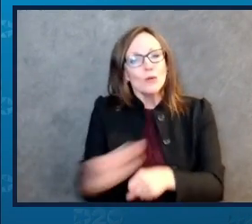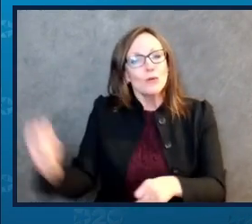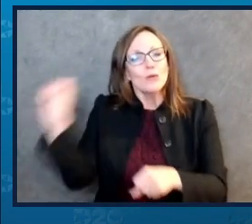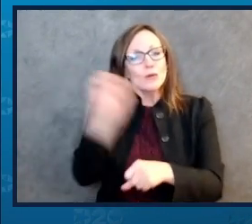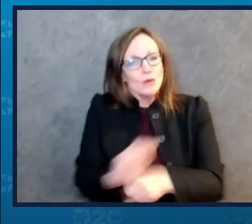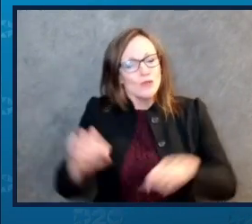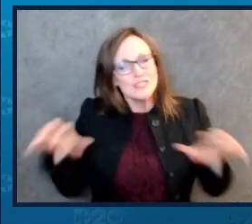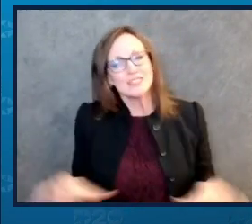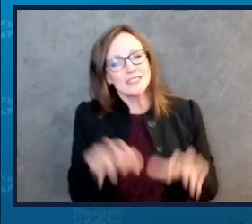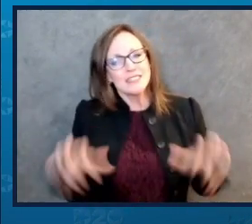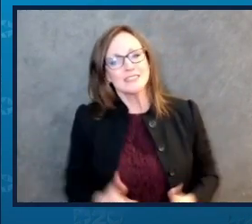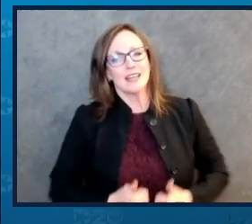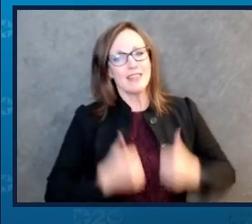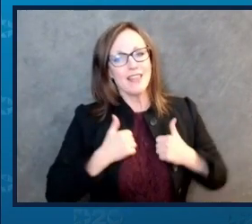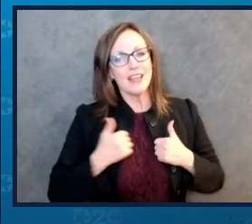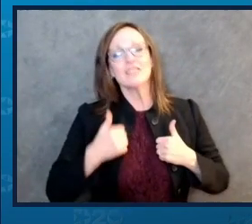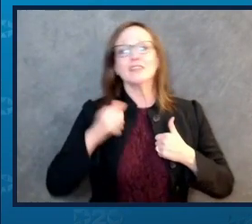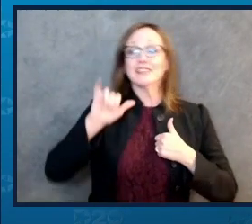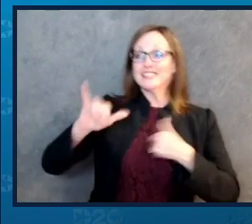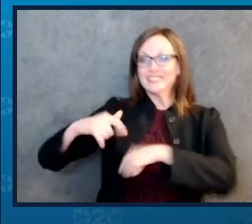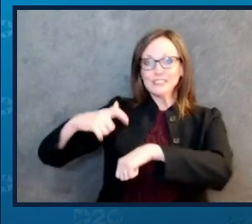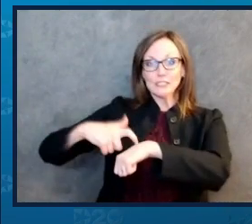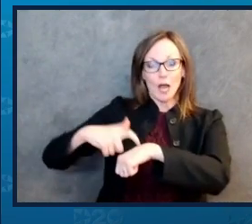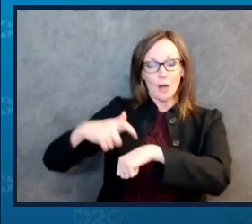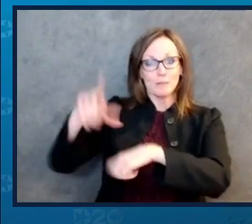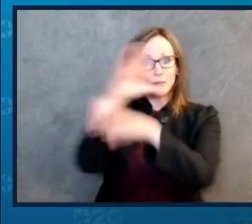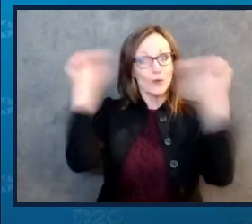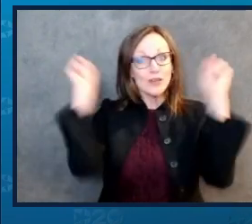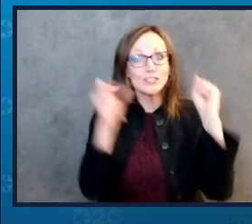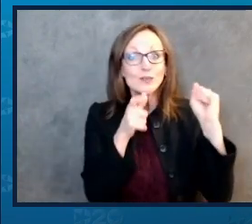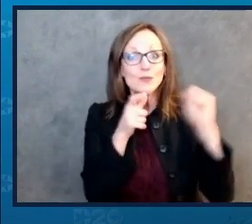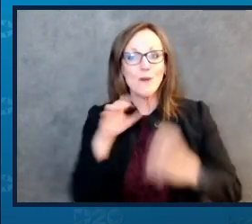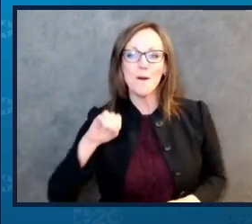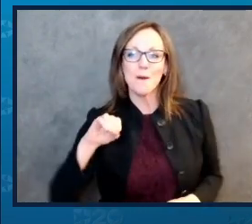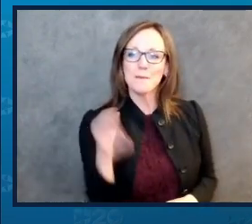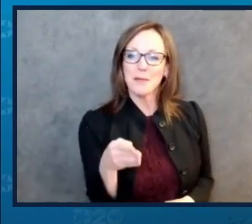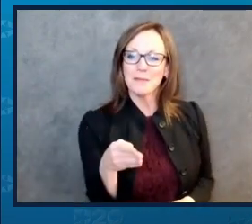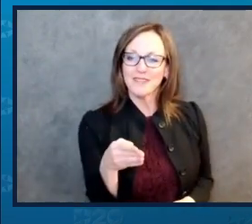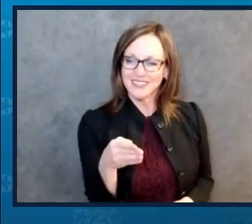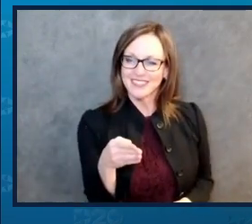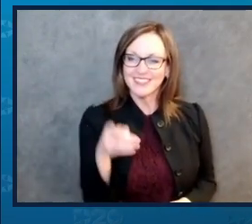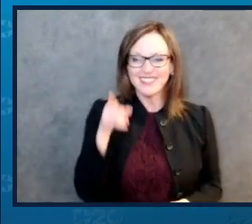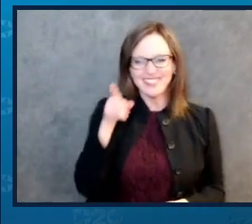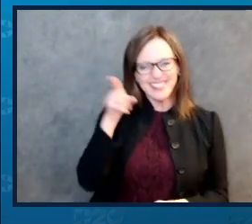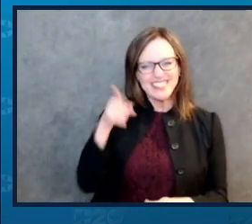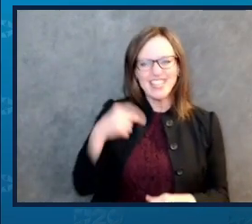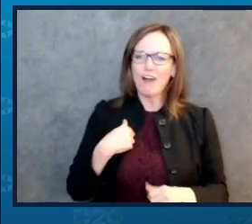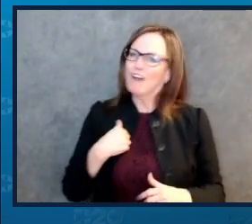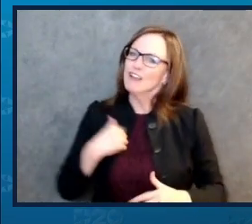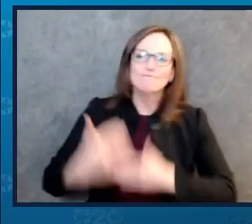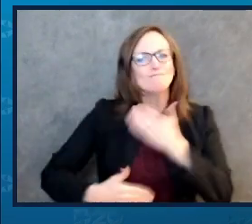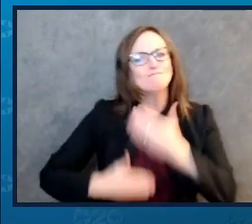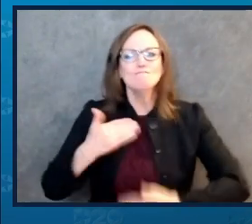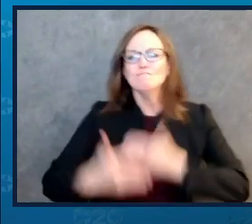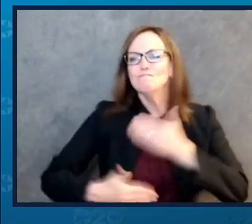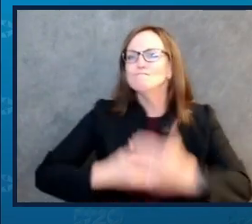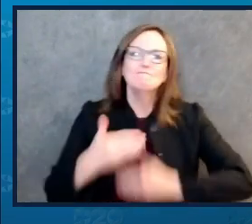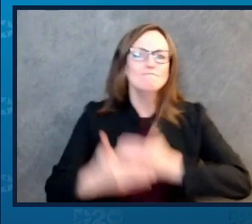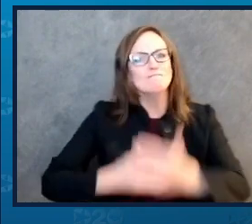MY DAD THOUGHT HE WOULD PROTECT MILITARY FAMILIES, SO HE VOTED.